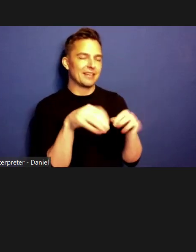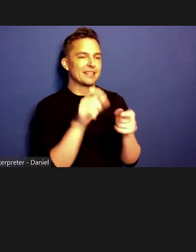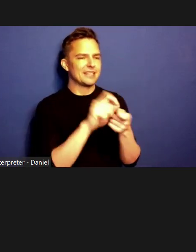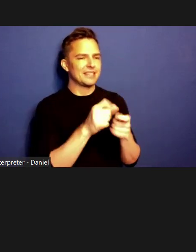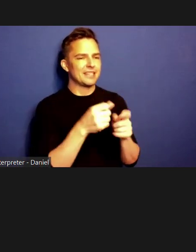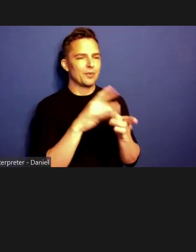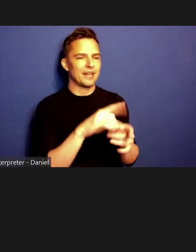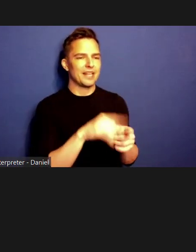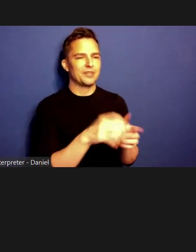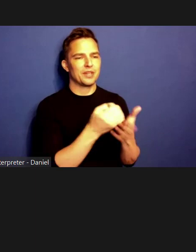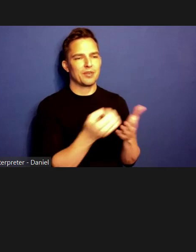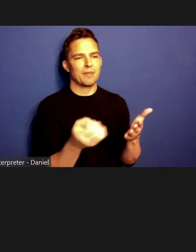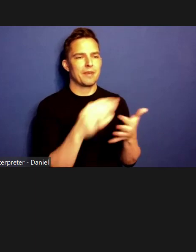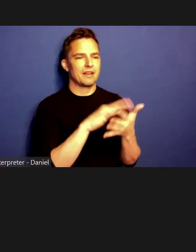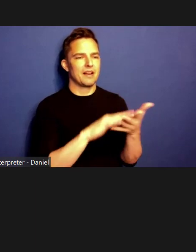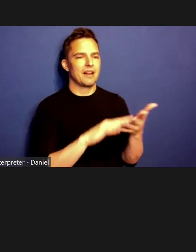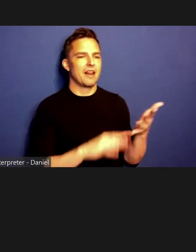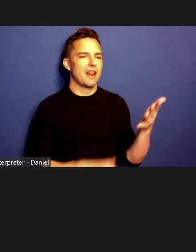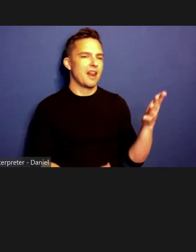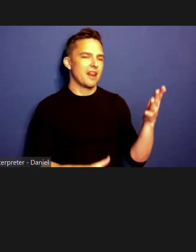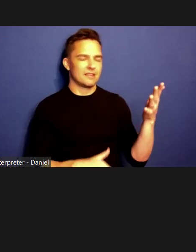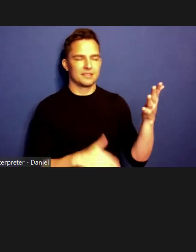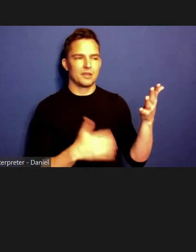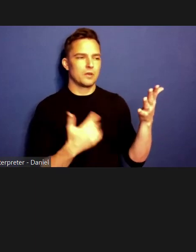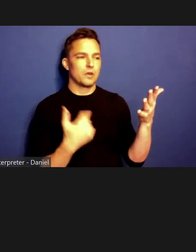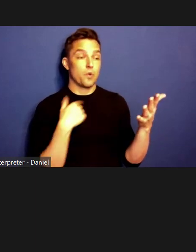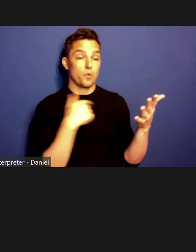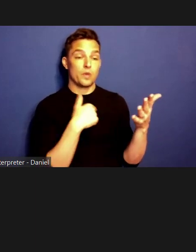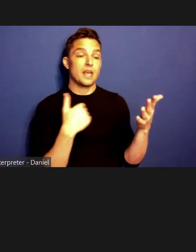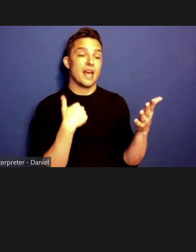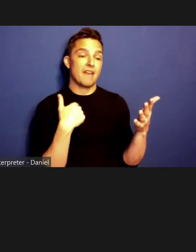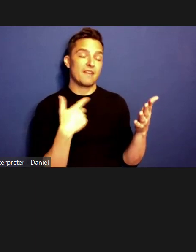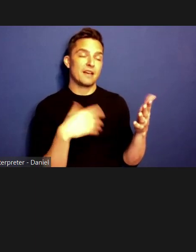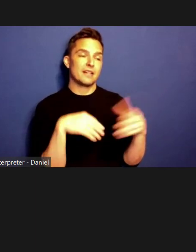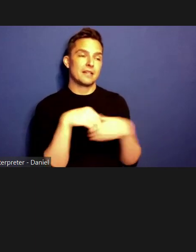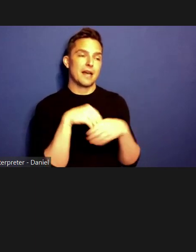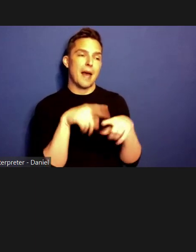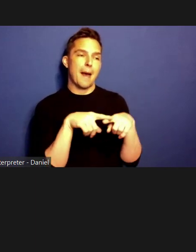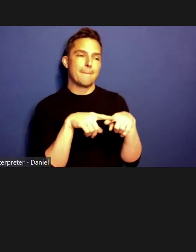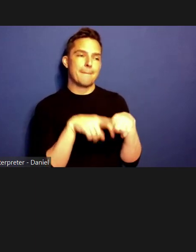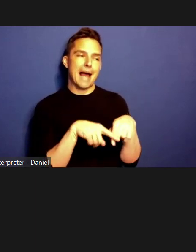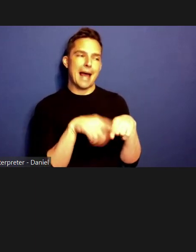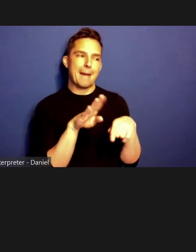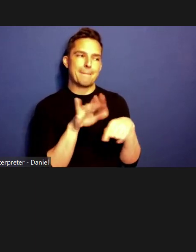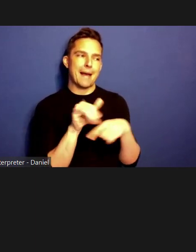So, we have a bias to the practical training process that can